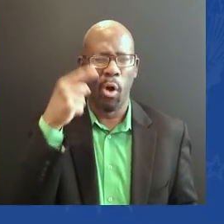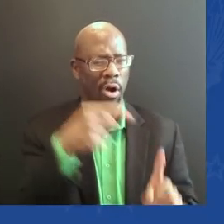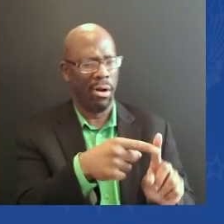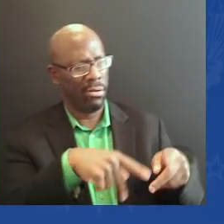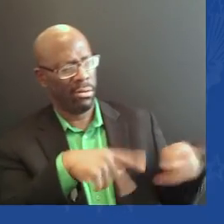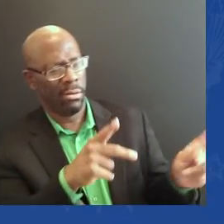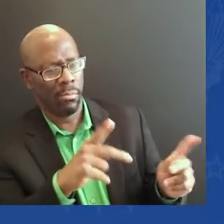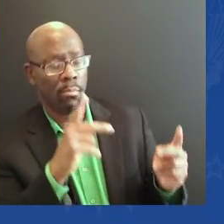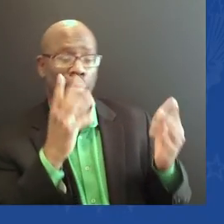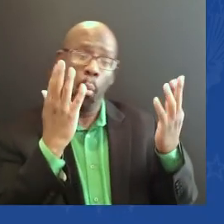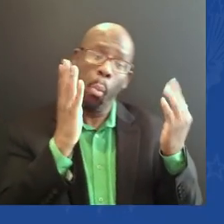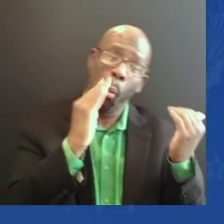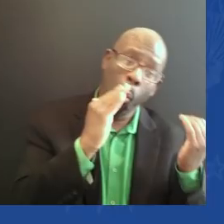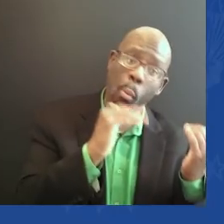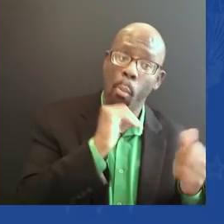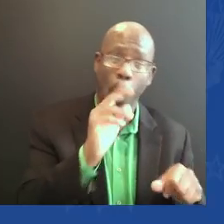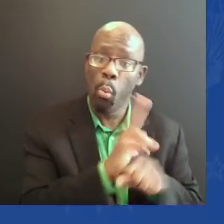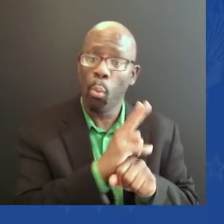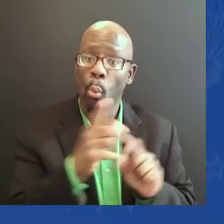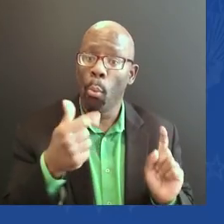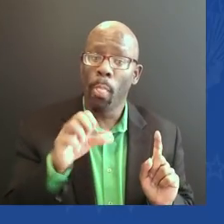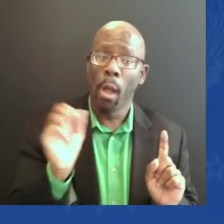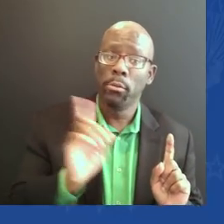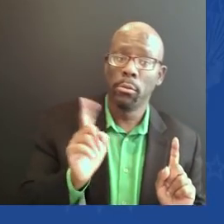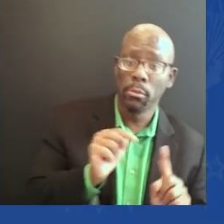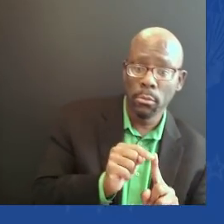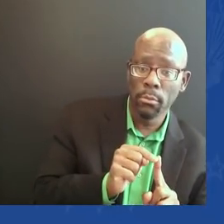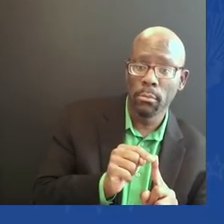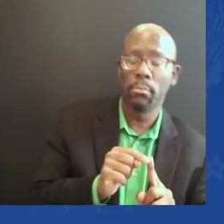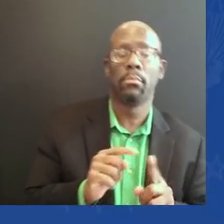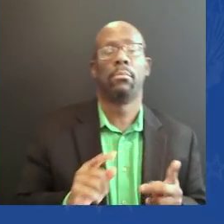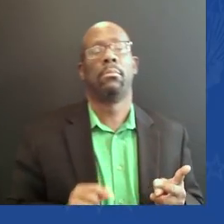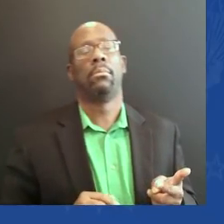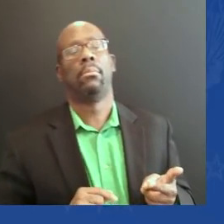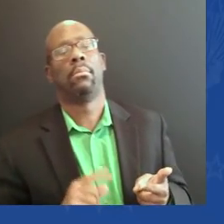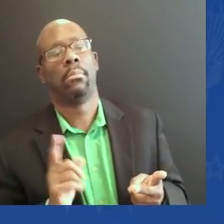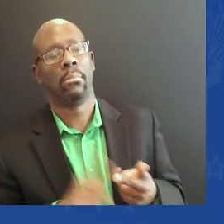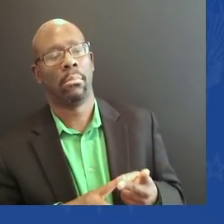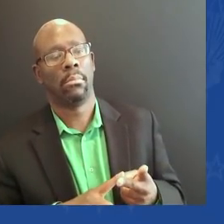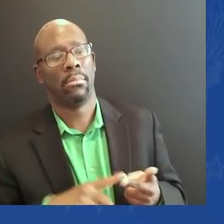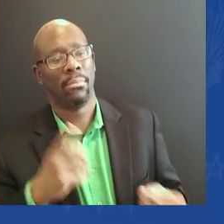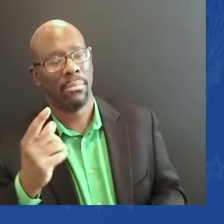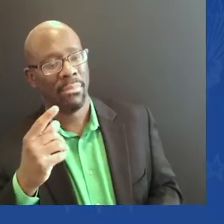The President: Well, because they have to get to their work. They have to get in an automobile, turn on the key, get their kids to school.